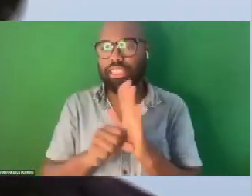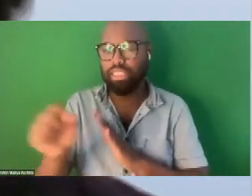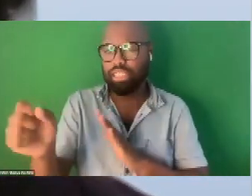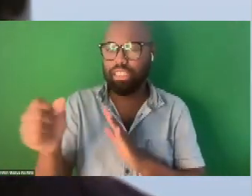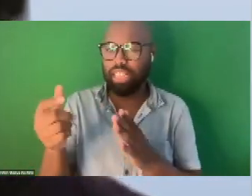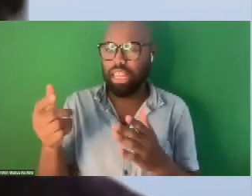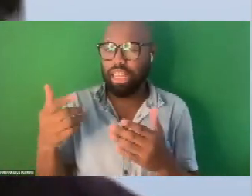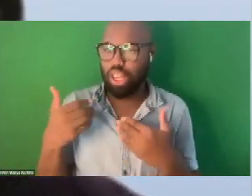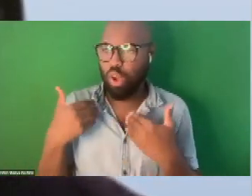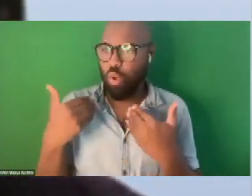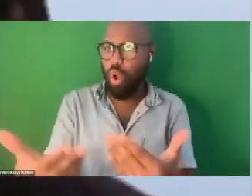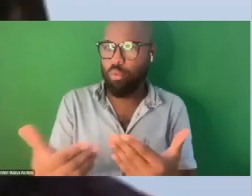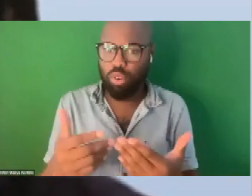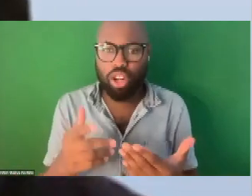community living practices and data.